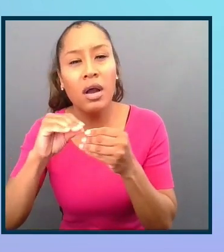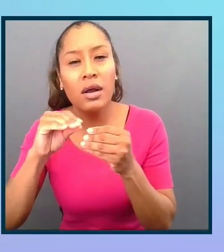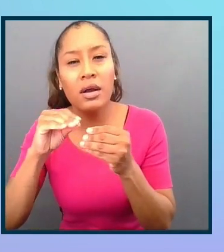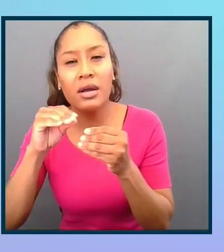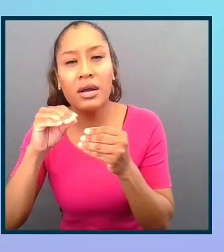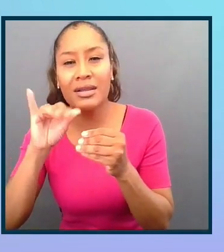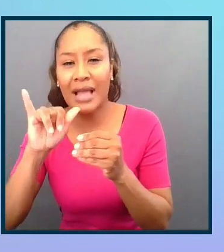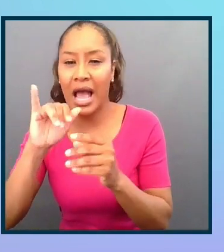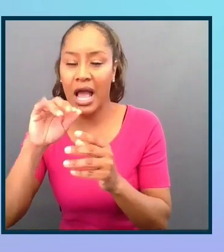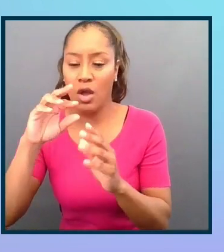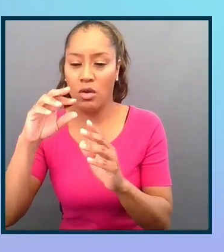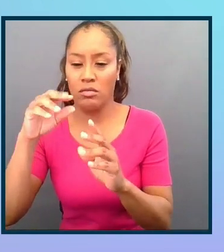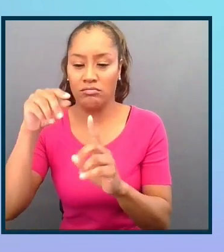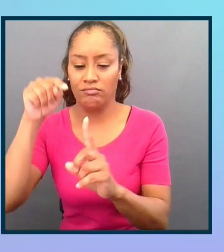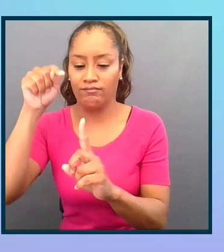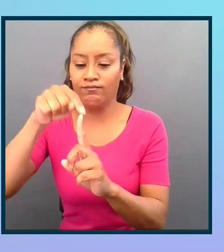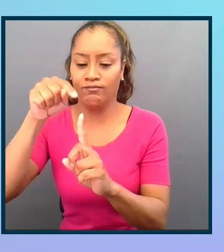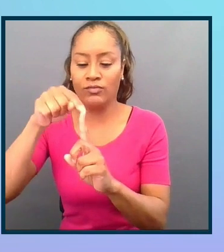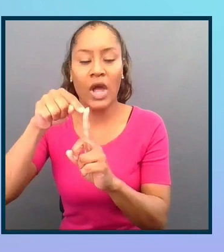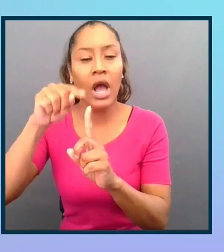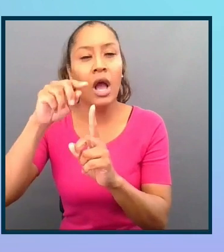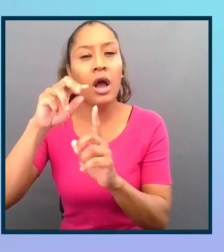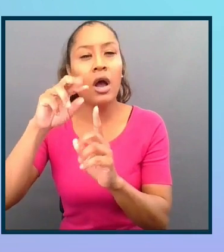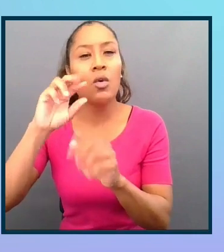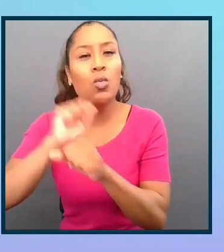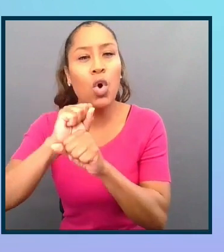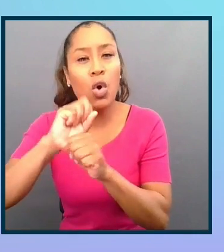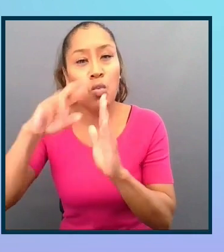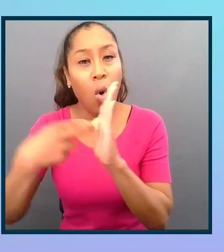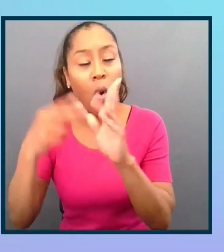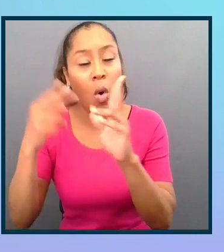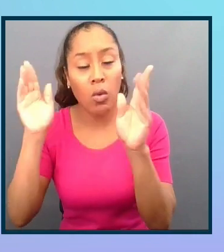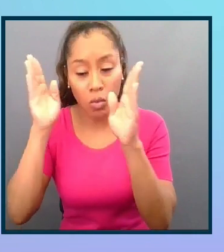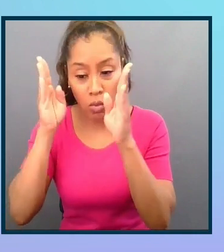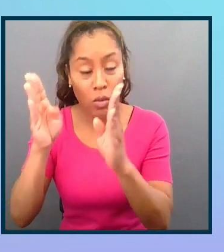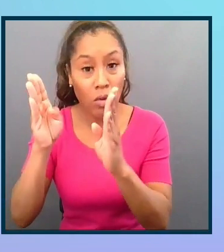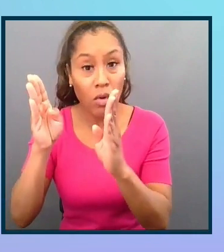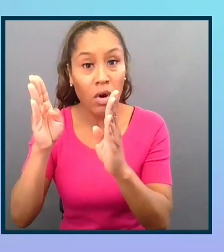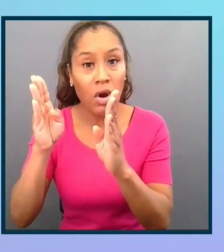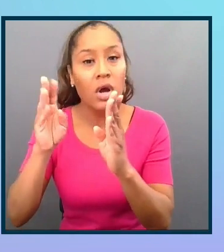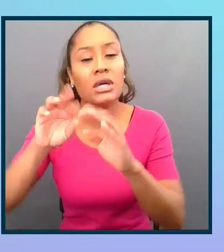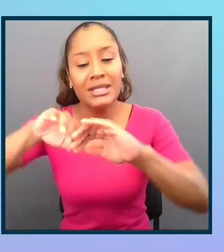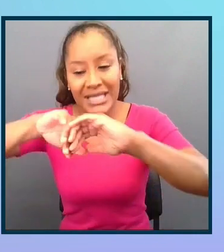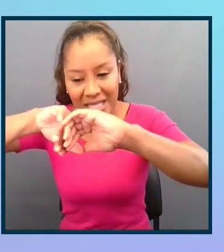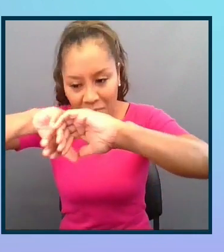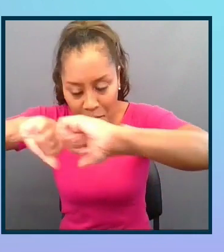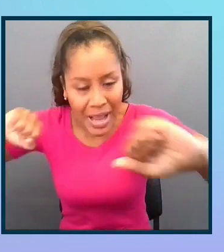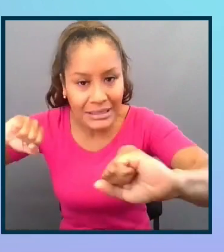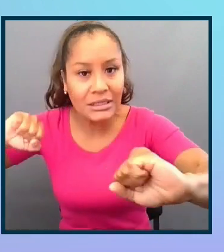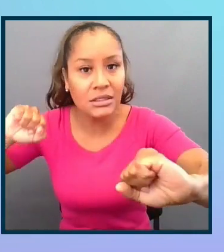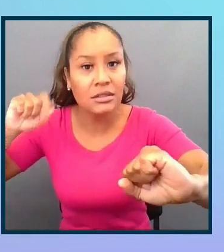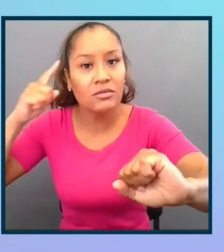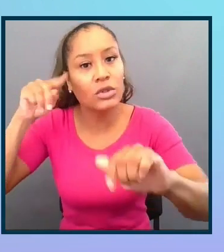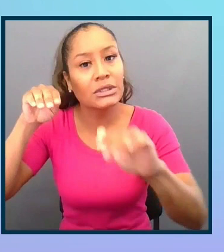that makes space for accessibility because not all organizations come around in time